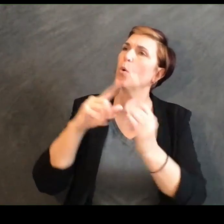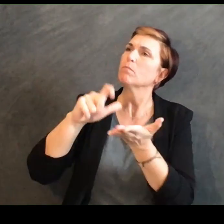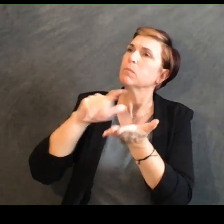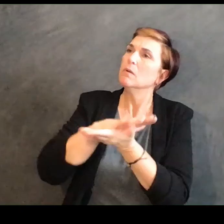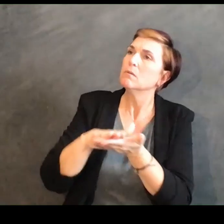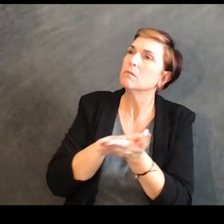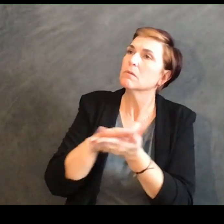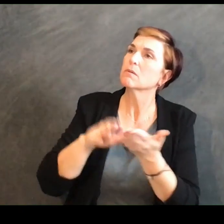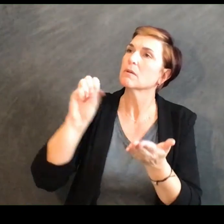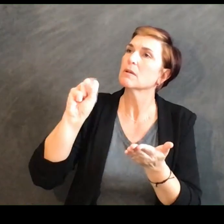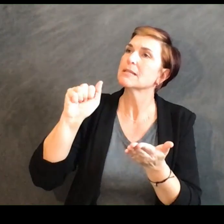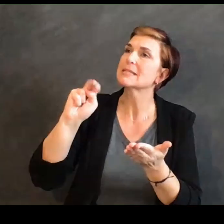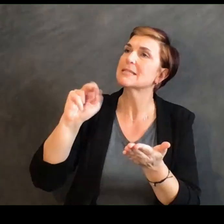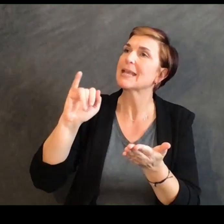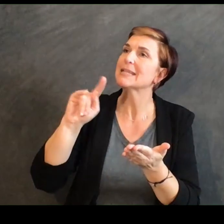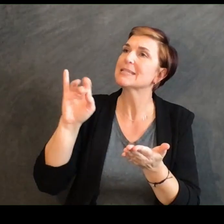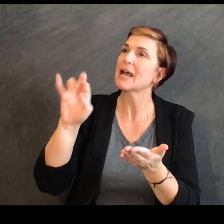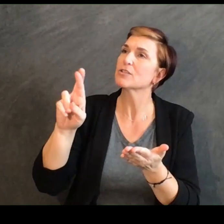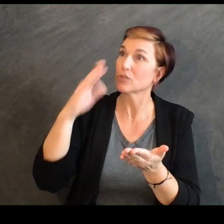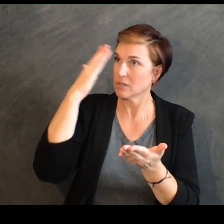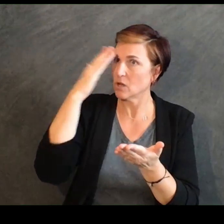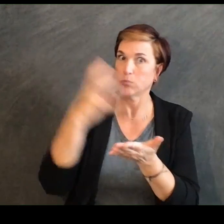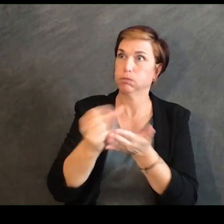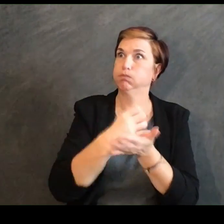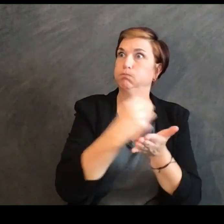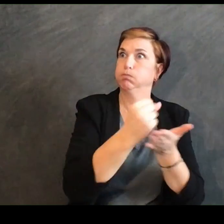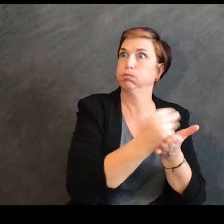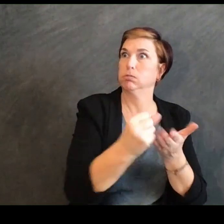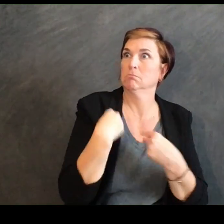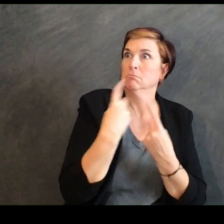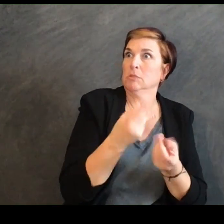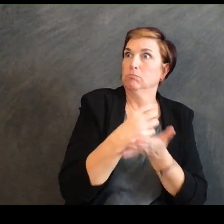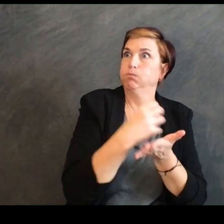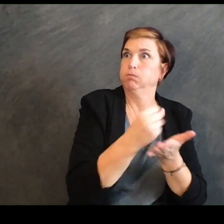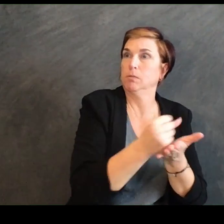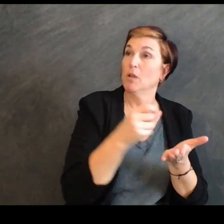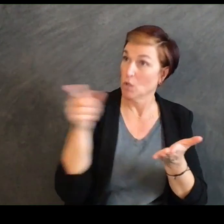out of stock very quickly back on the shelves there have been a lot of reports